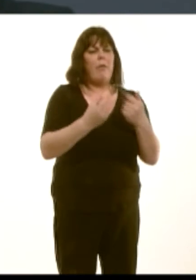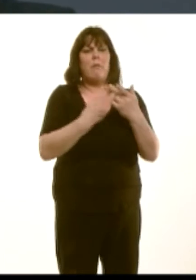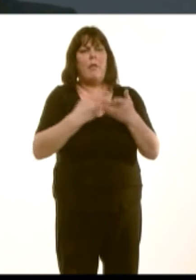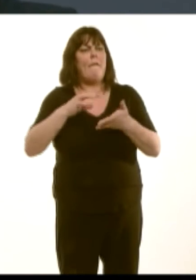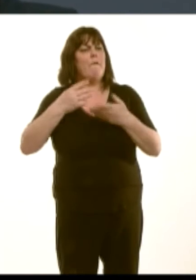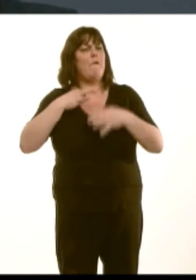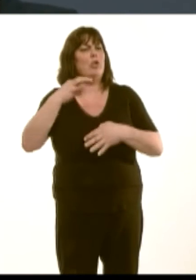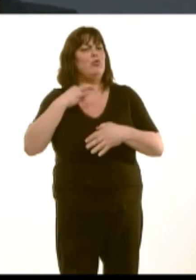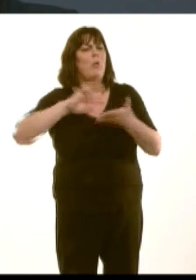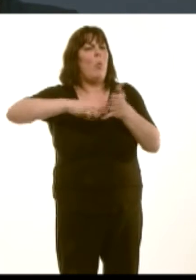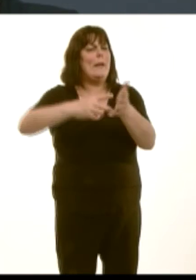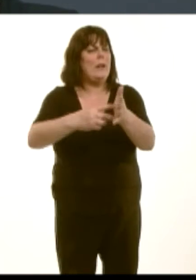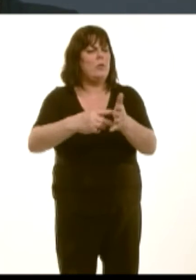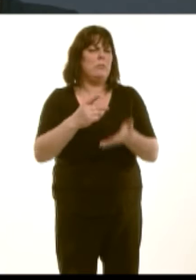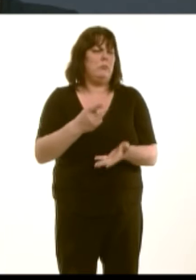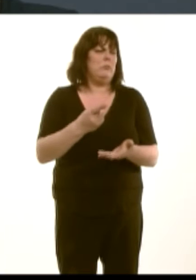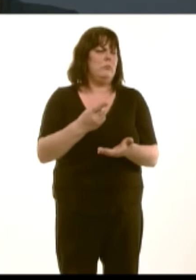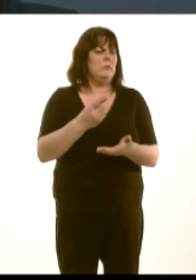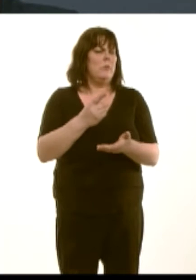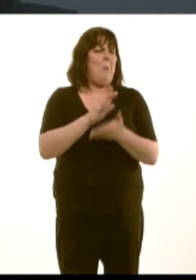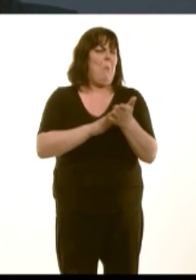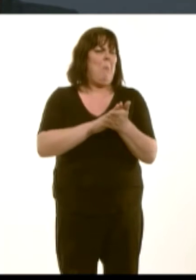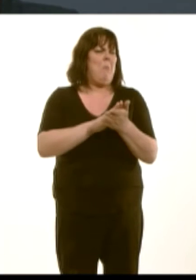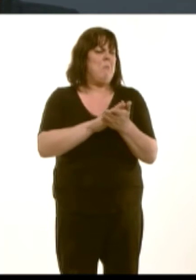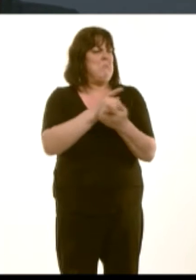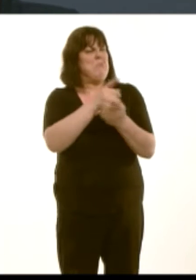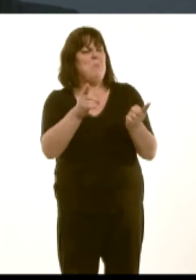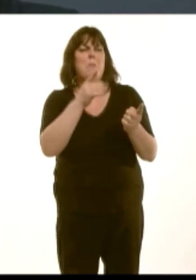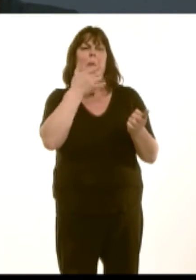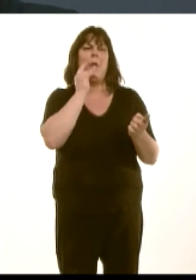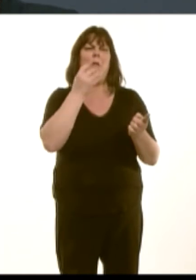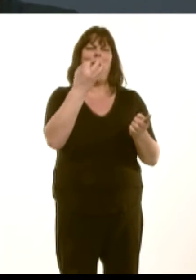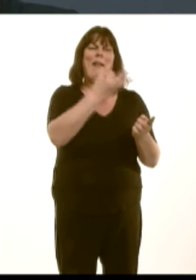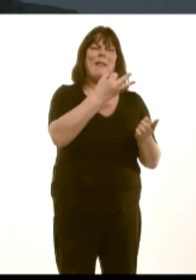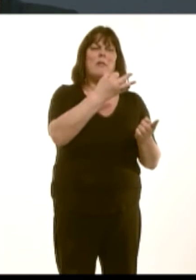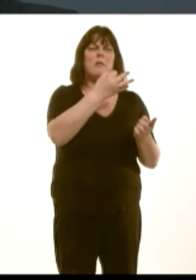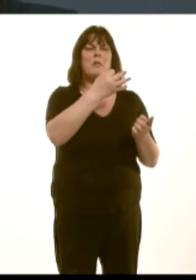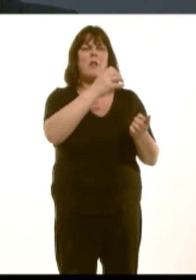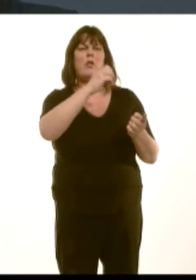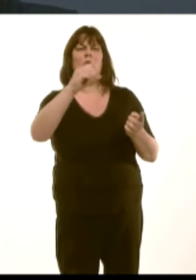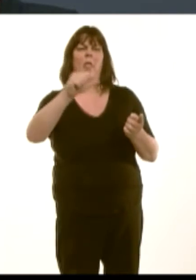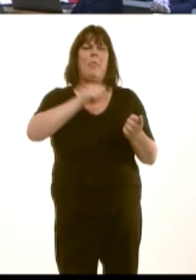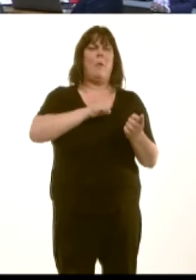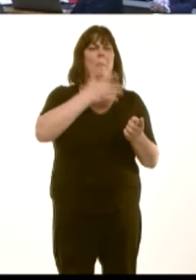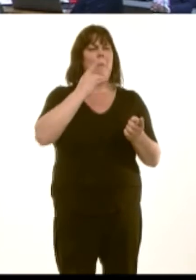Can you tell us what exactly does that mean for the 800,000 people currently in pain in Wales today?